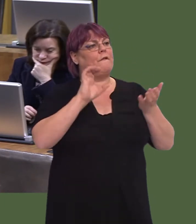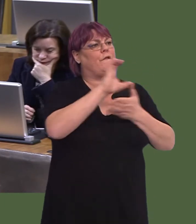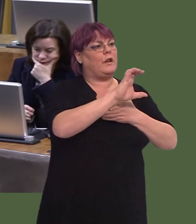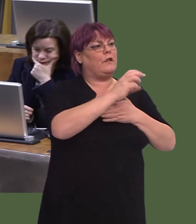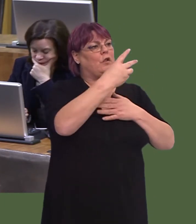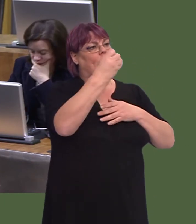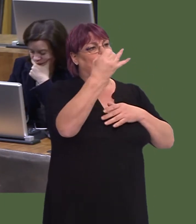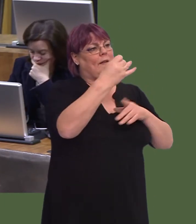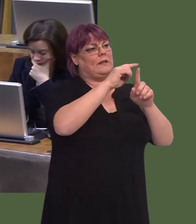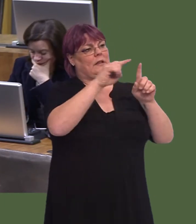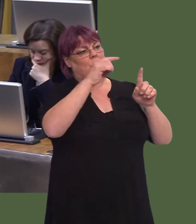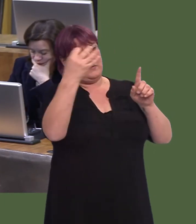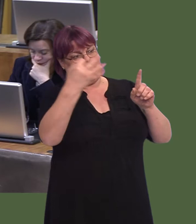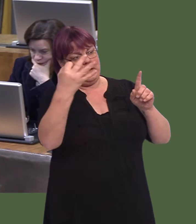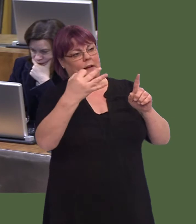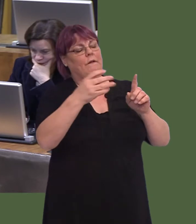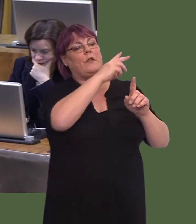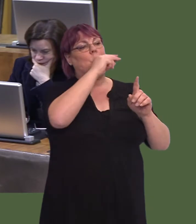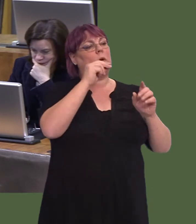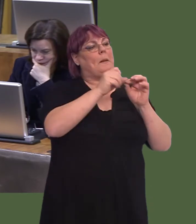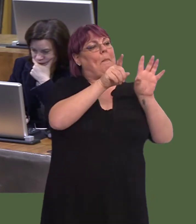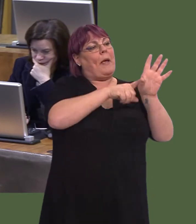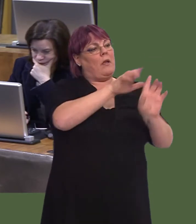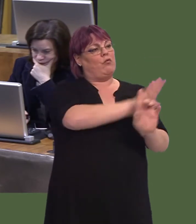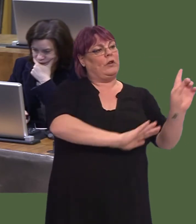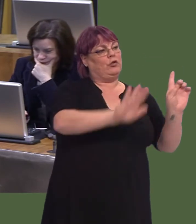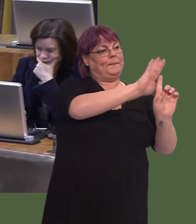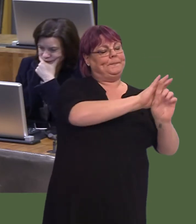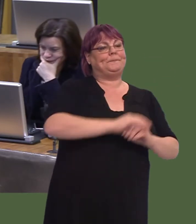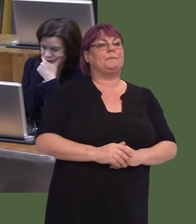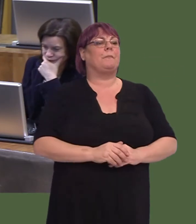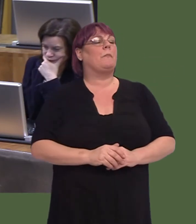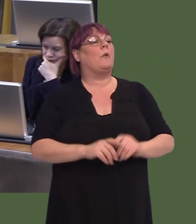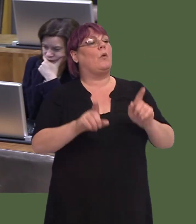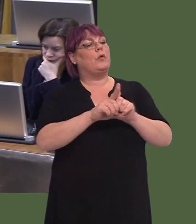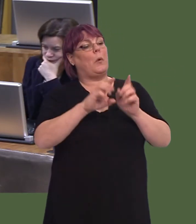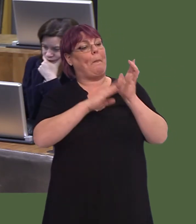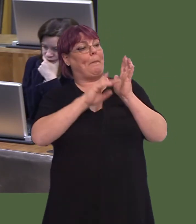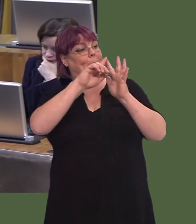bay city region. In addition to the metro concept work, we know that there are schemes in Swansea, such